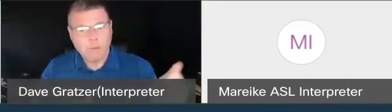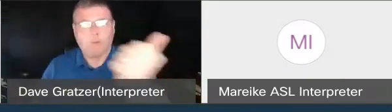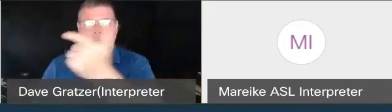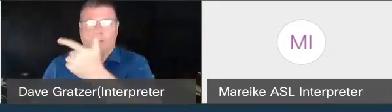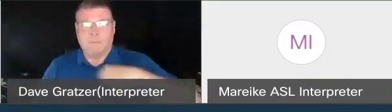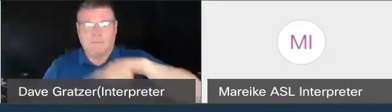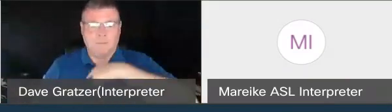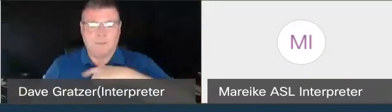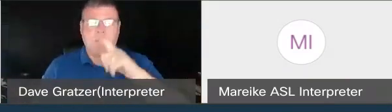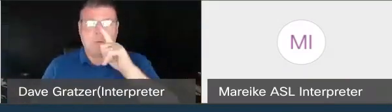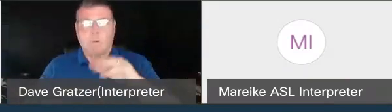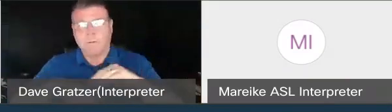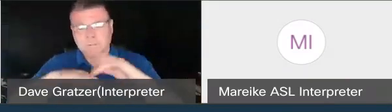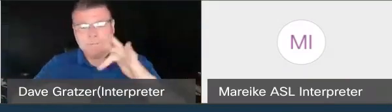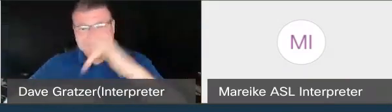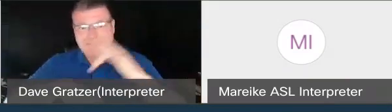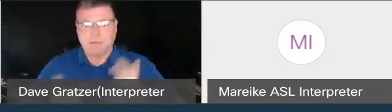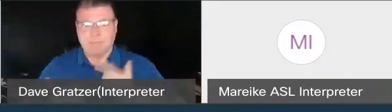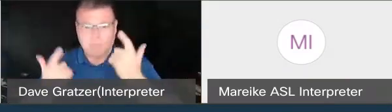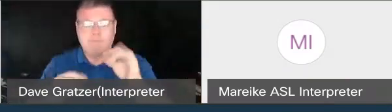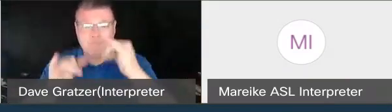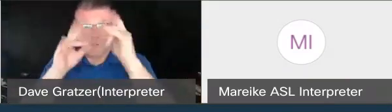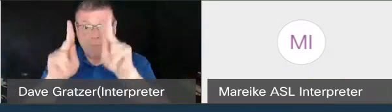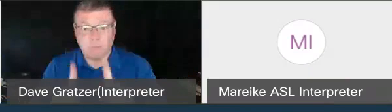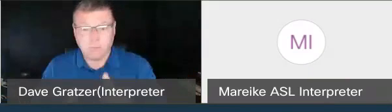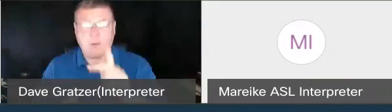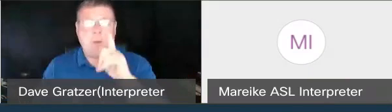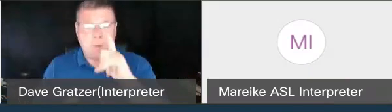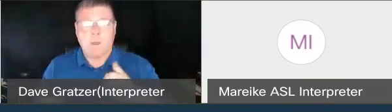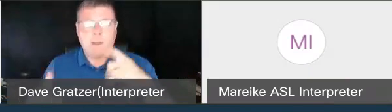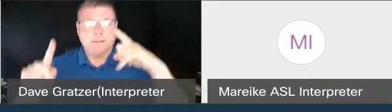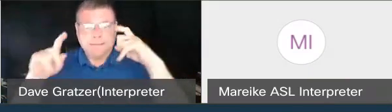who touches the life of an individual, uh, who is complicated no doubt,